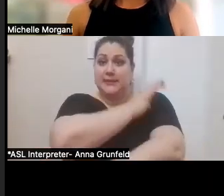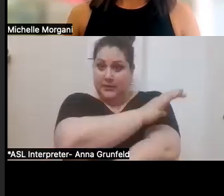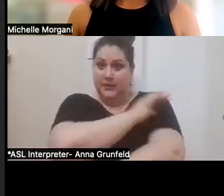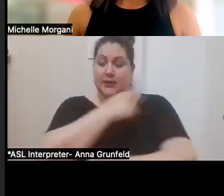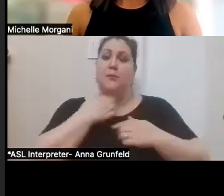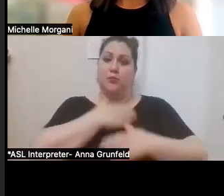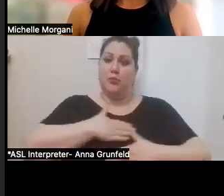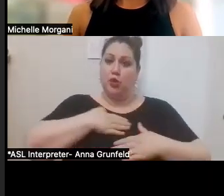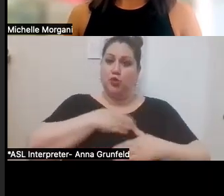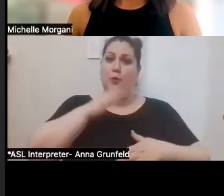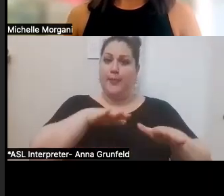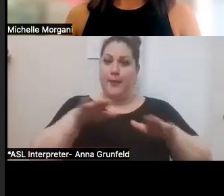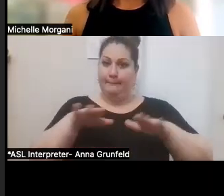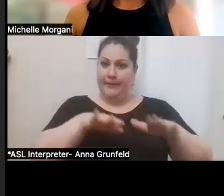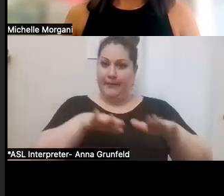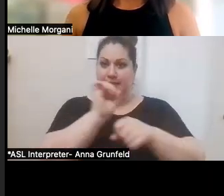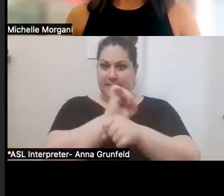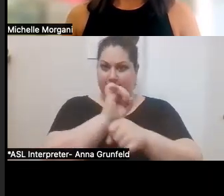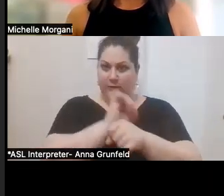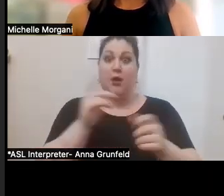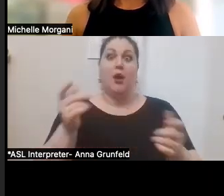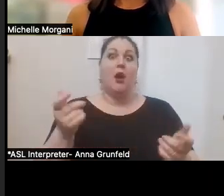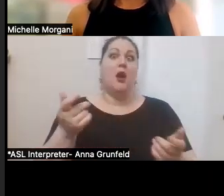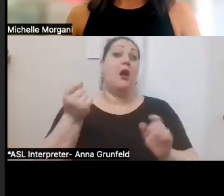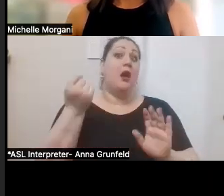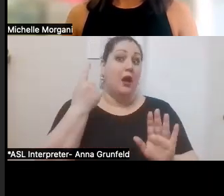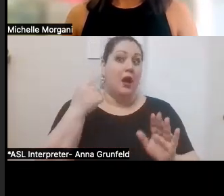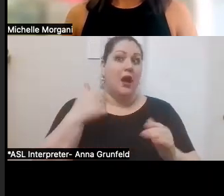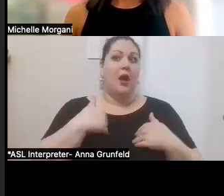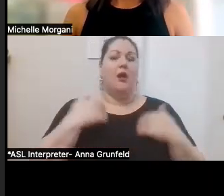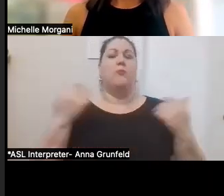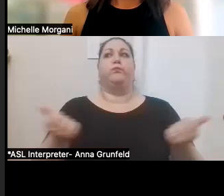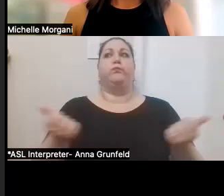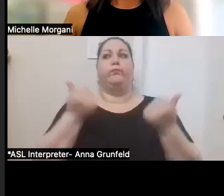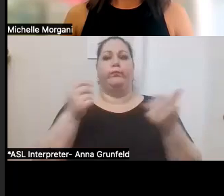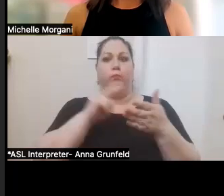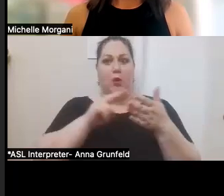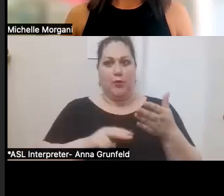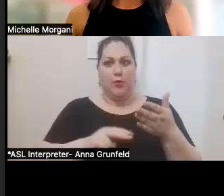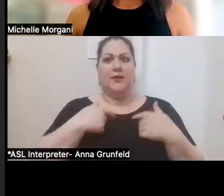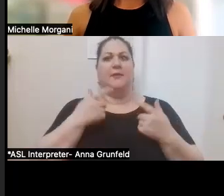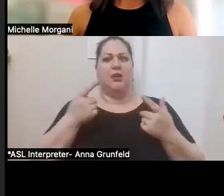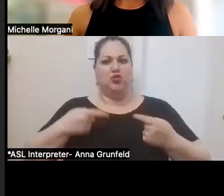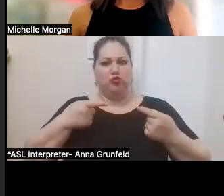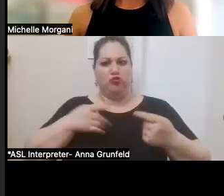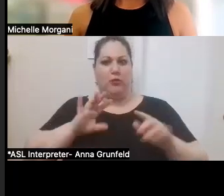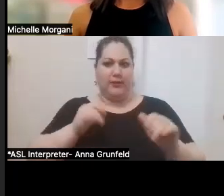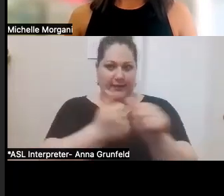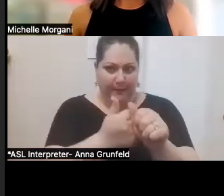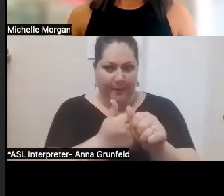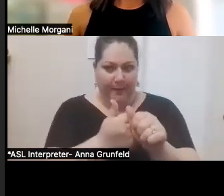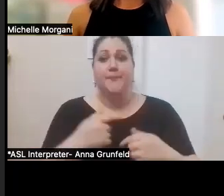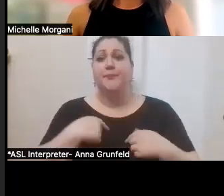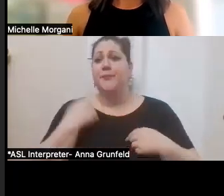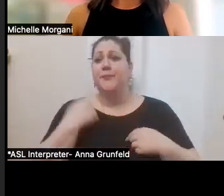However, there is a lot of reading to do and I'm having trouble keeping up. I've always needed to spend extra time on my reading,